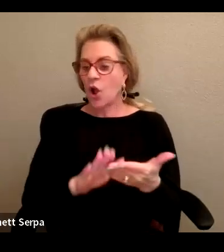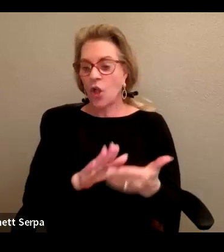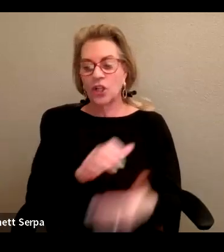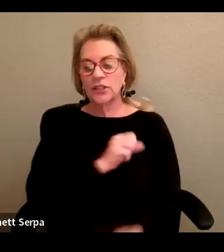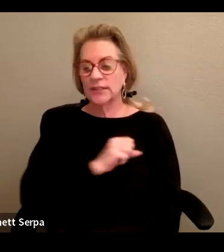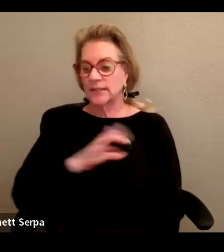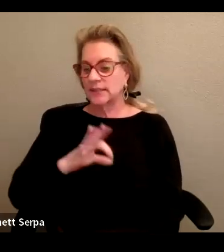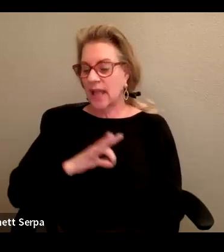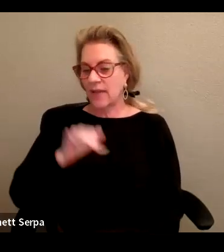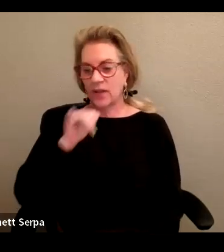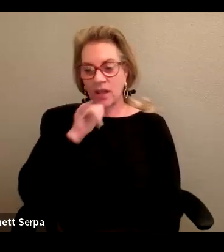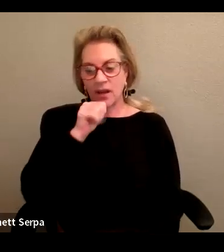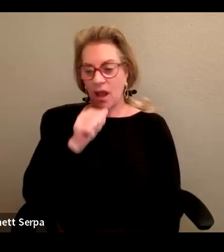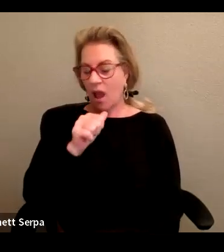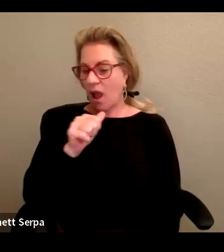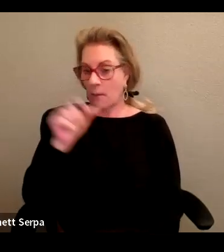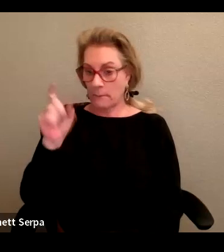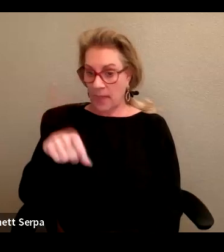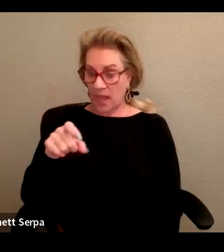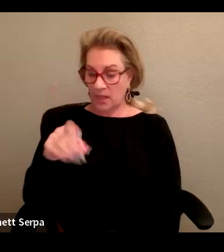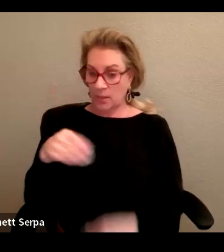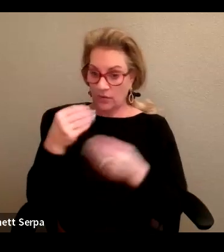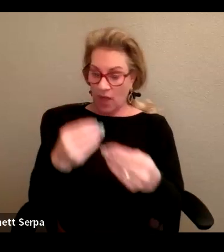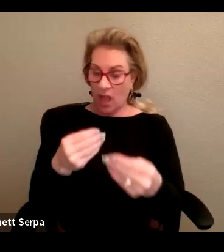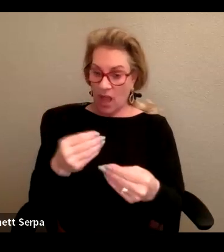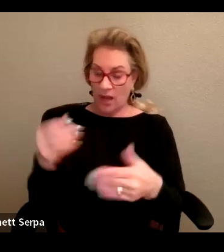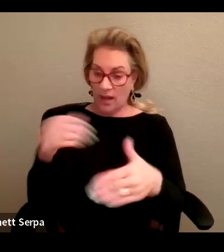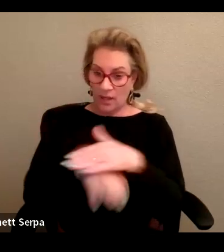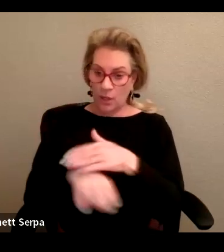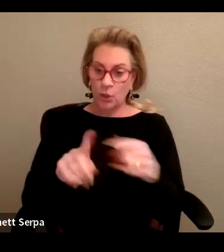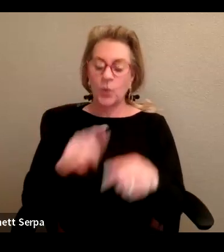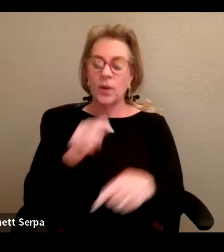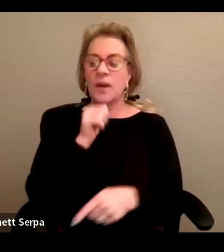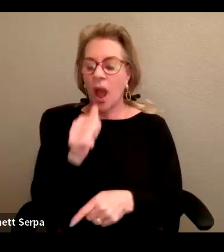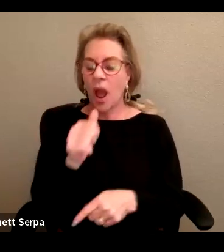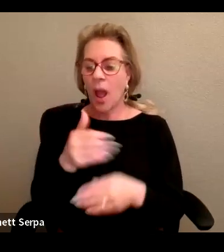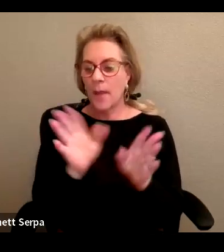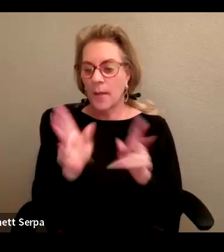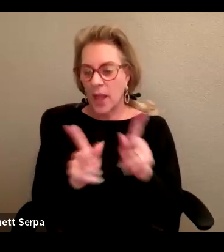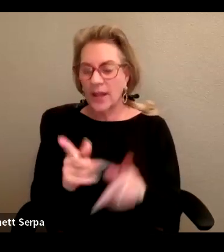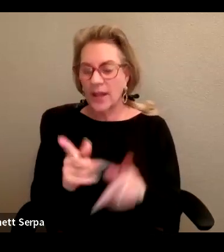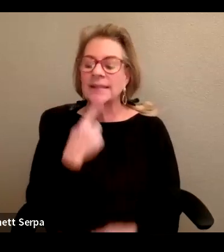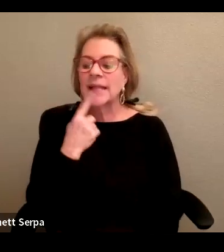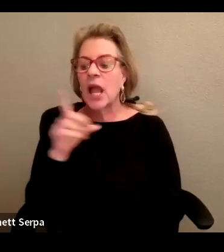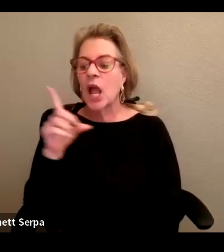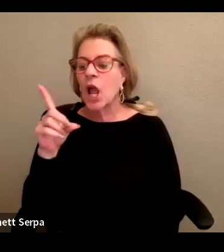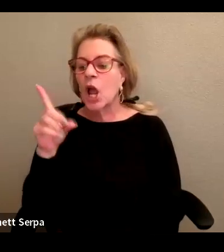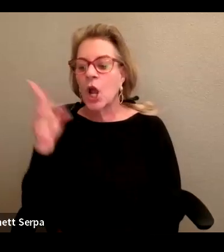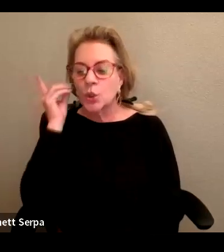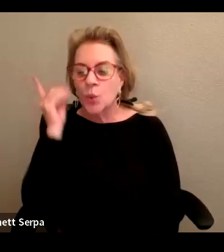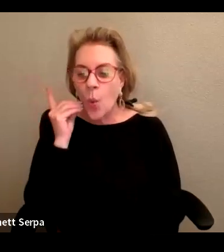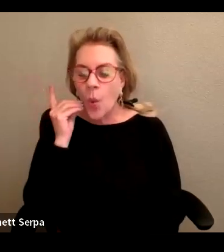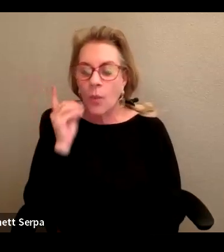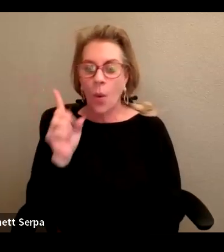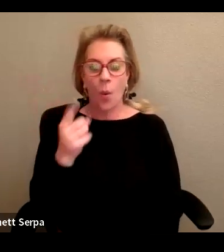ice access to non-public areas say for instance college dorms unless of course that ice agent